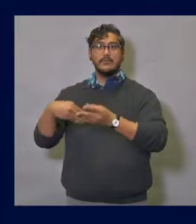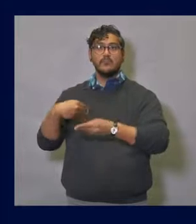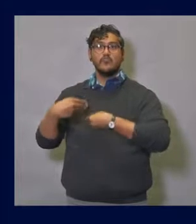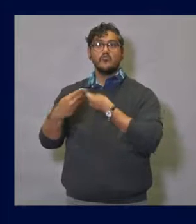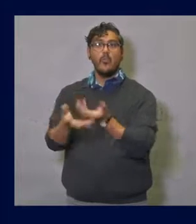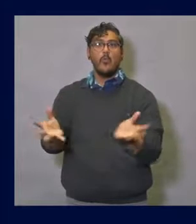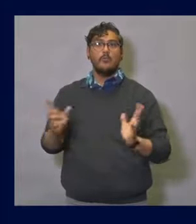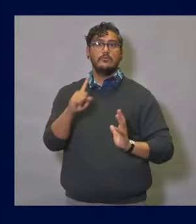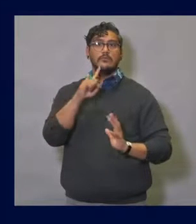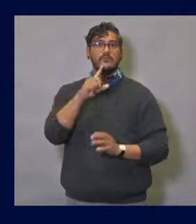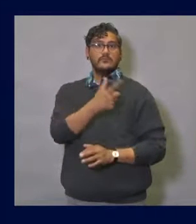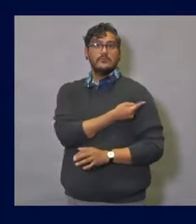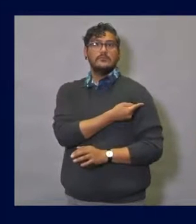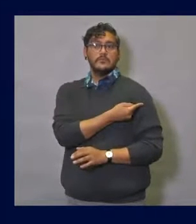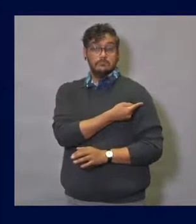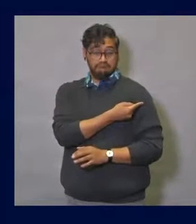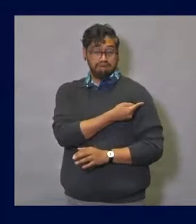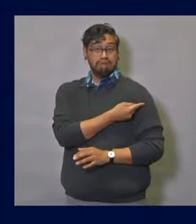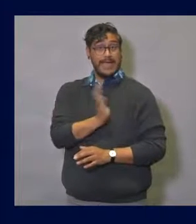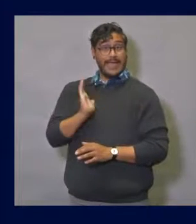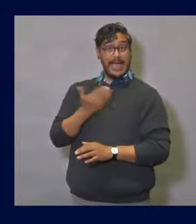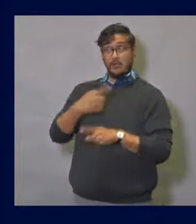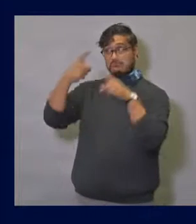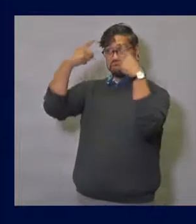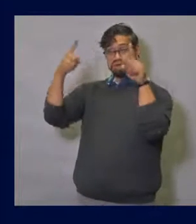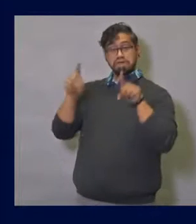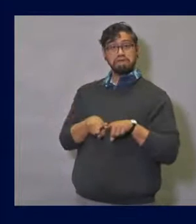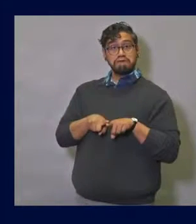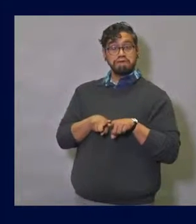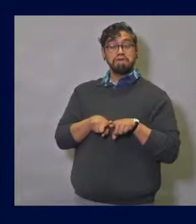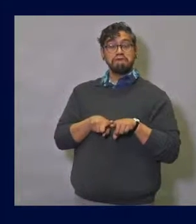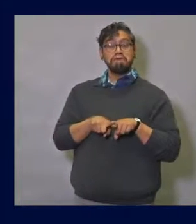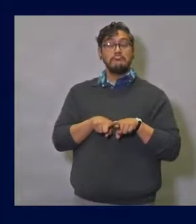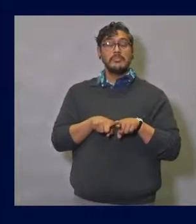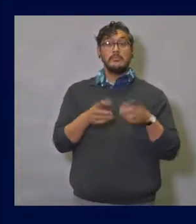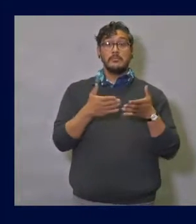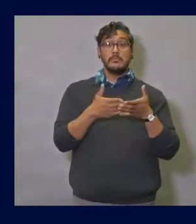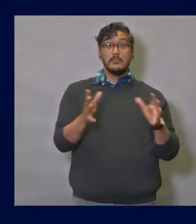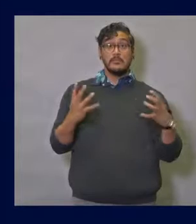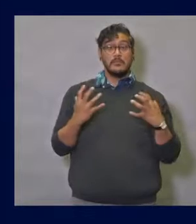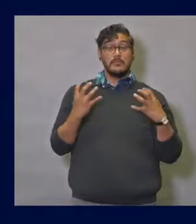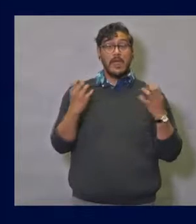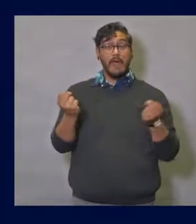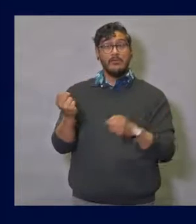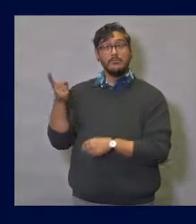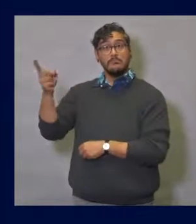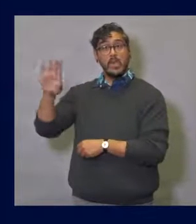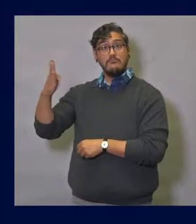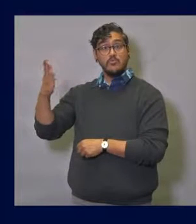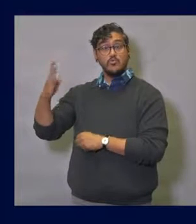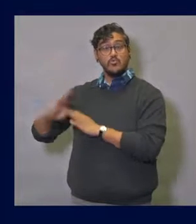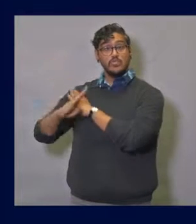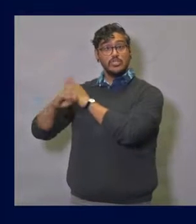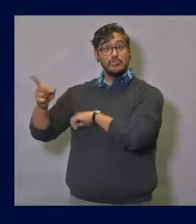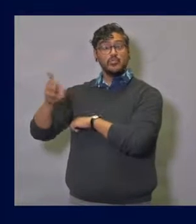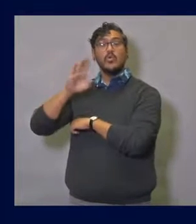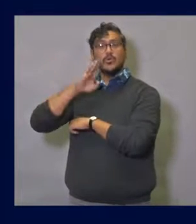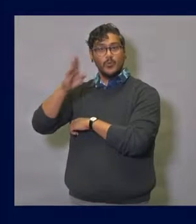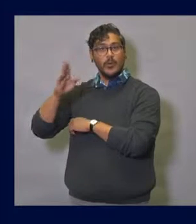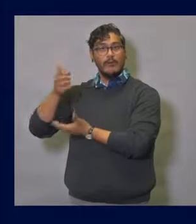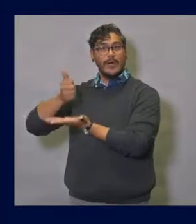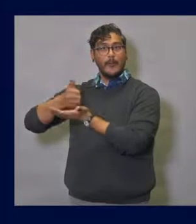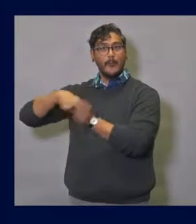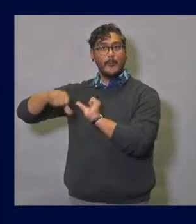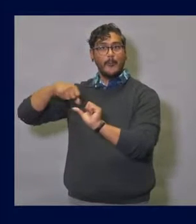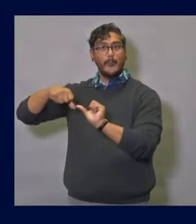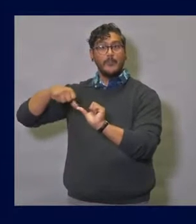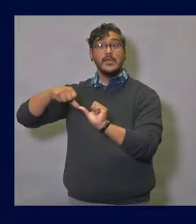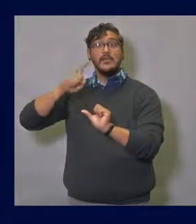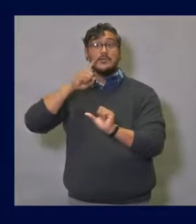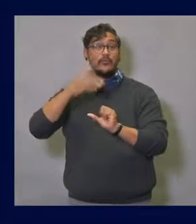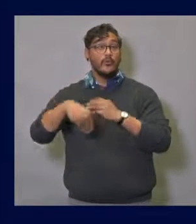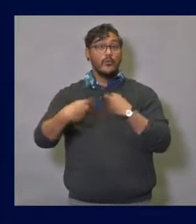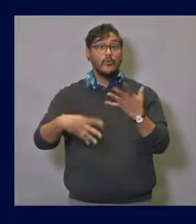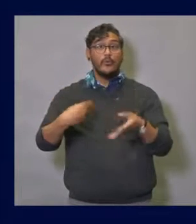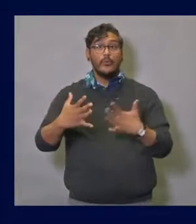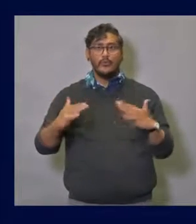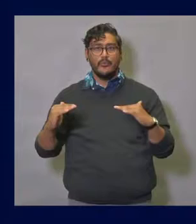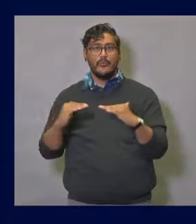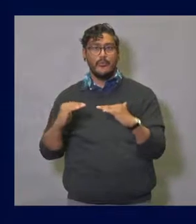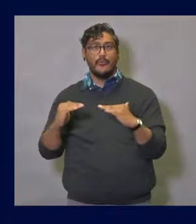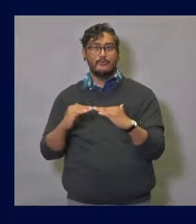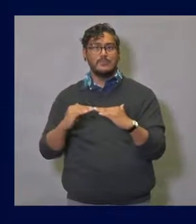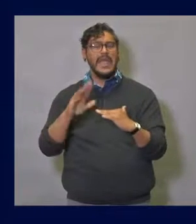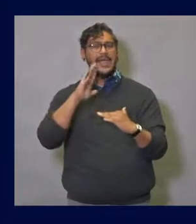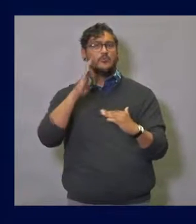STATE'S ROLLOUT OF VACCINES.